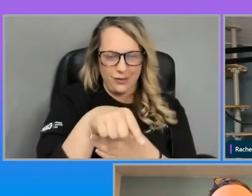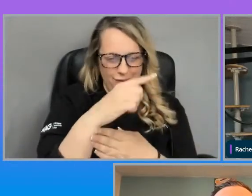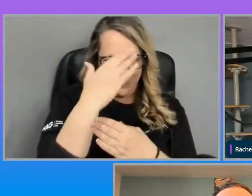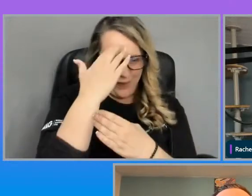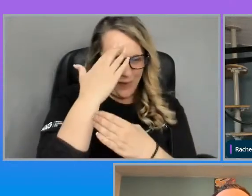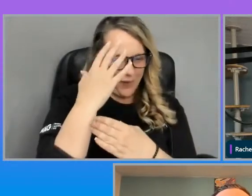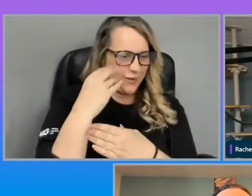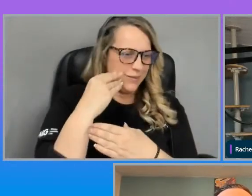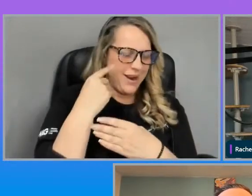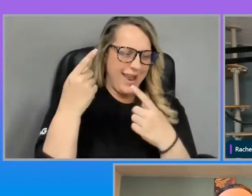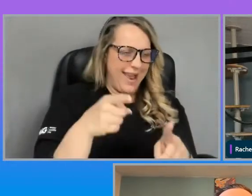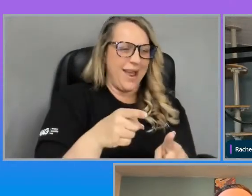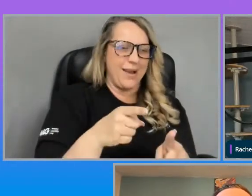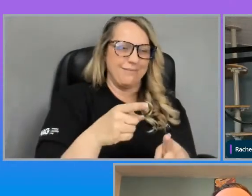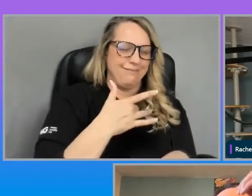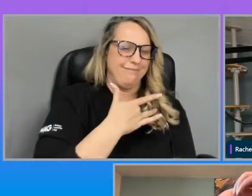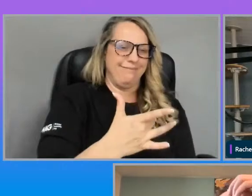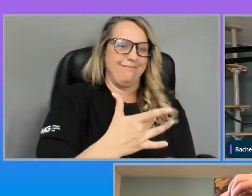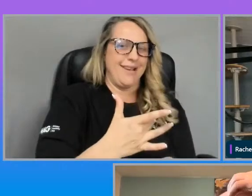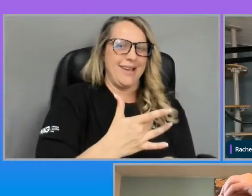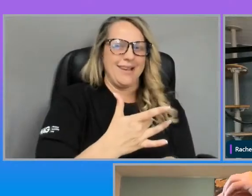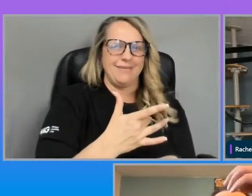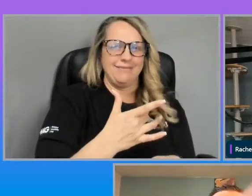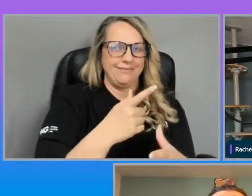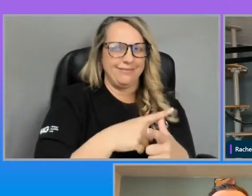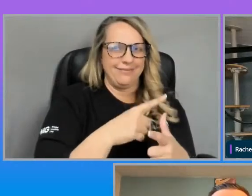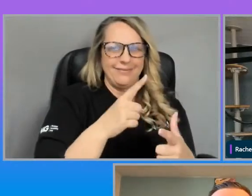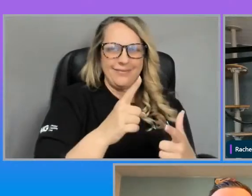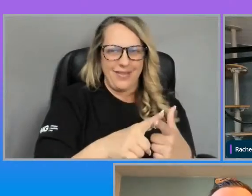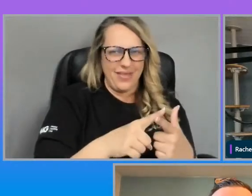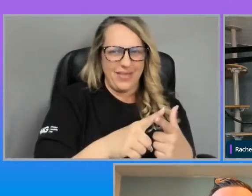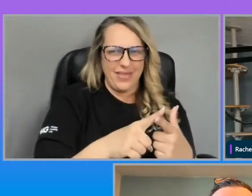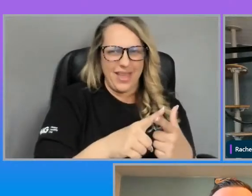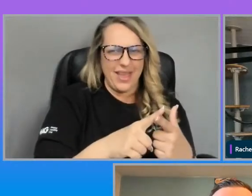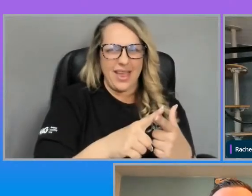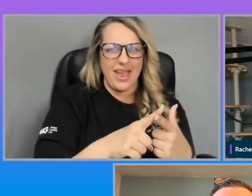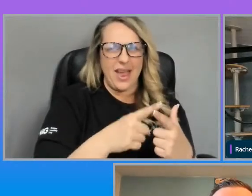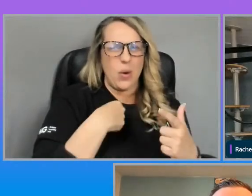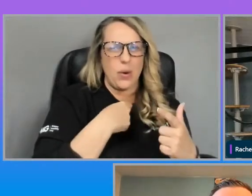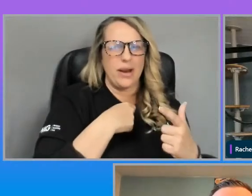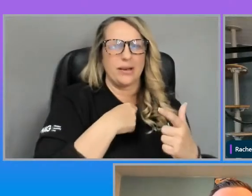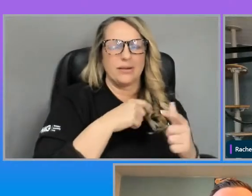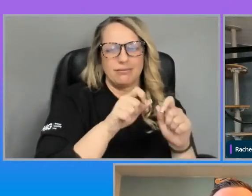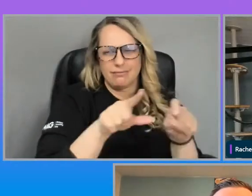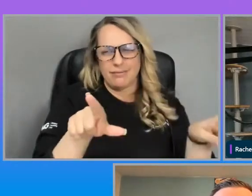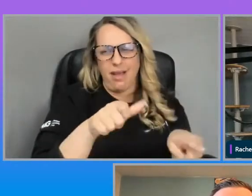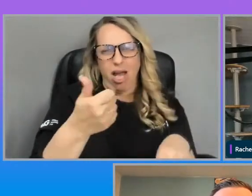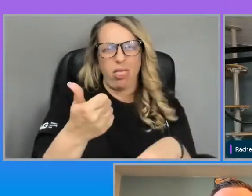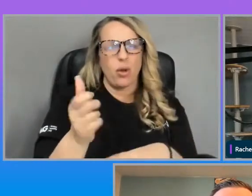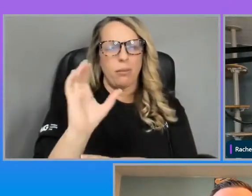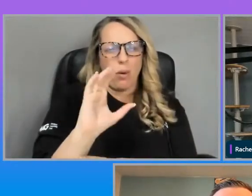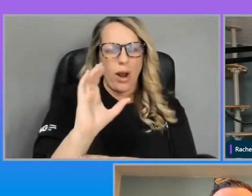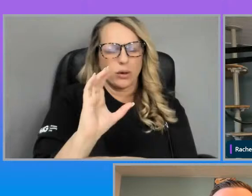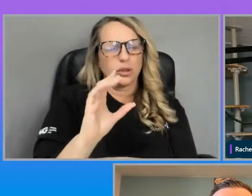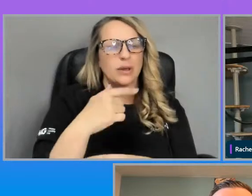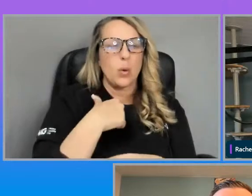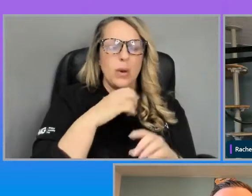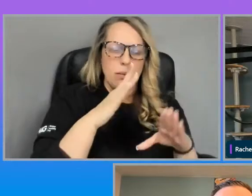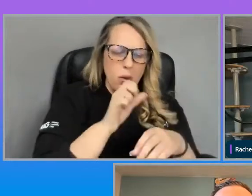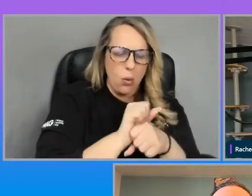what have you, it's, you know, getting that then scheduled to be implemented in other browsers. Obviously this this